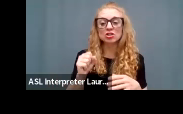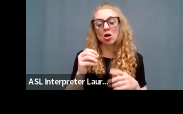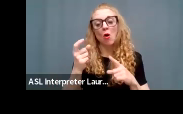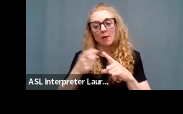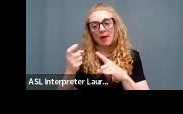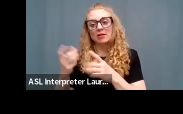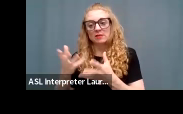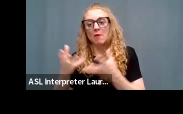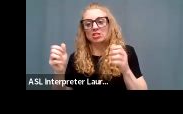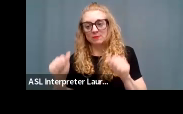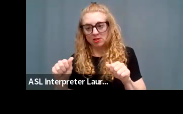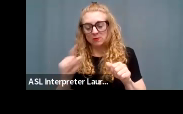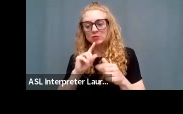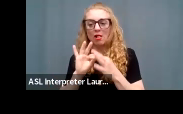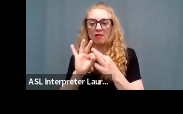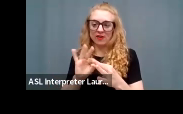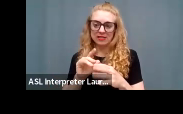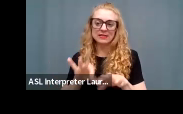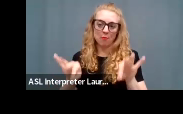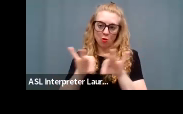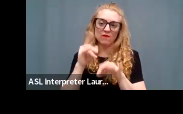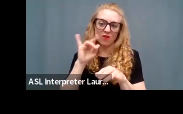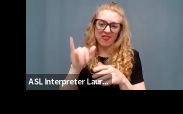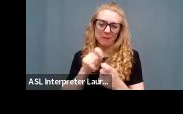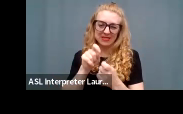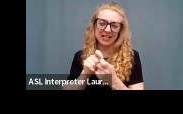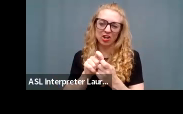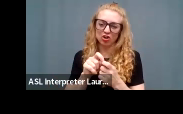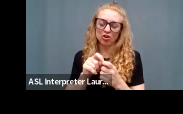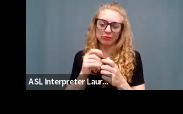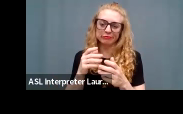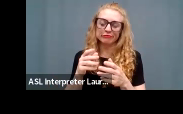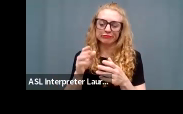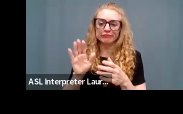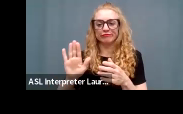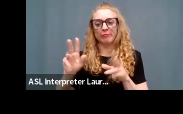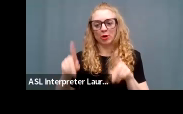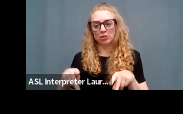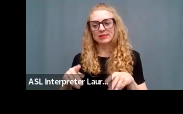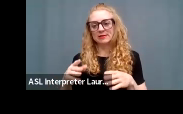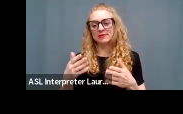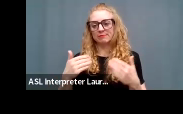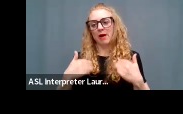possible that is relevant and important to that particular person's condition and situation